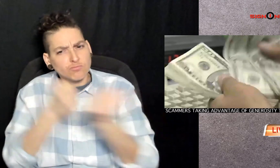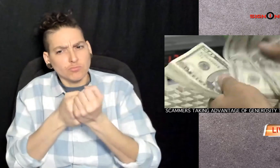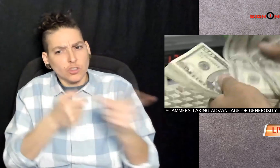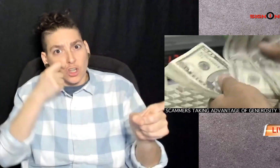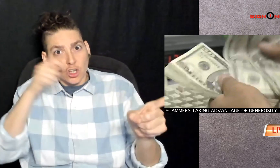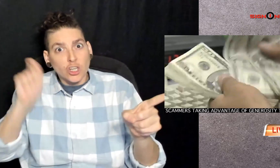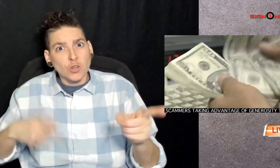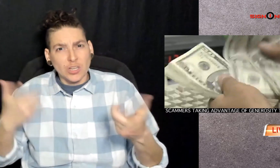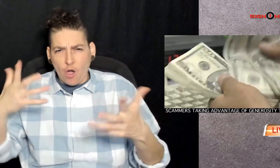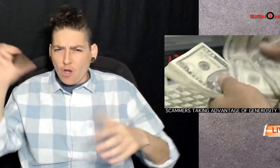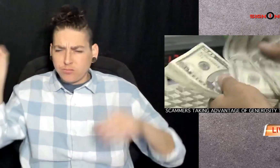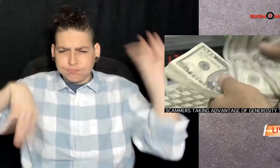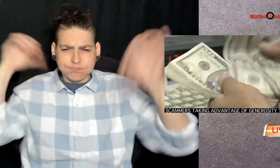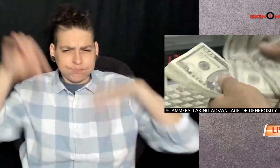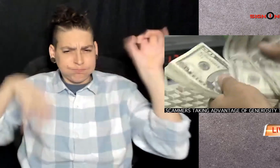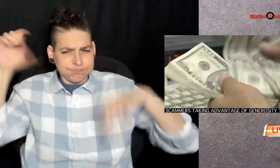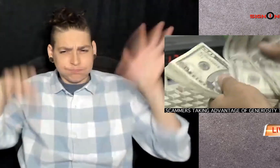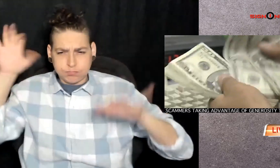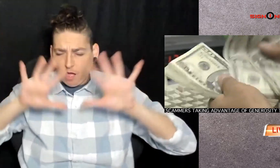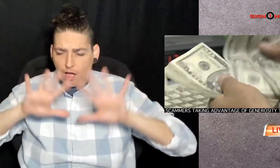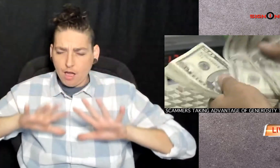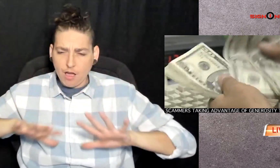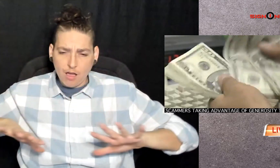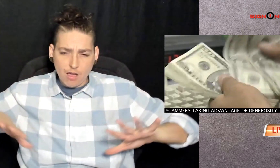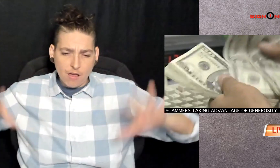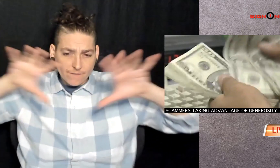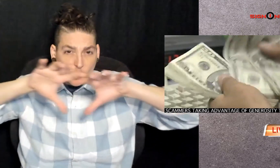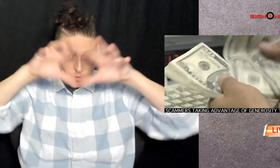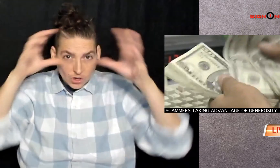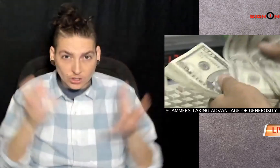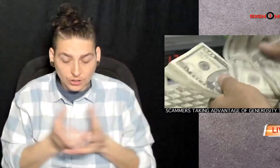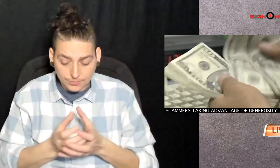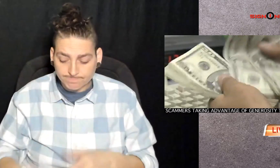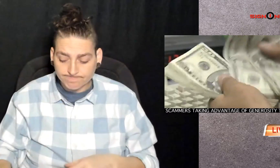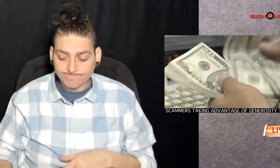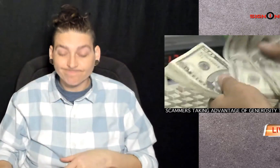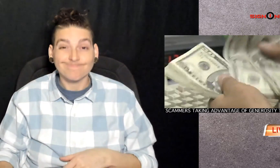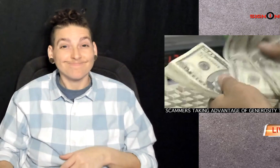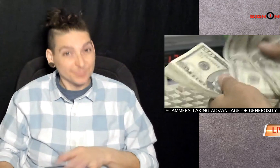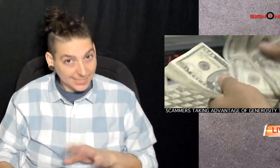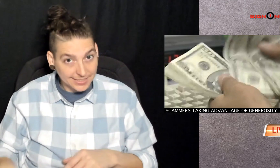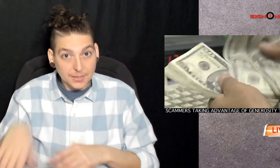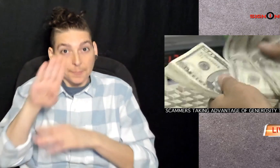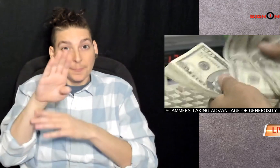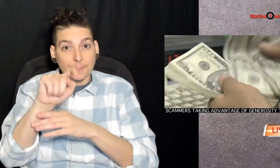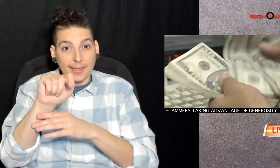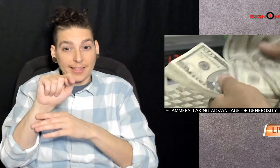as millions of dollars in support are pouring in from all over the world to help Ukraine